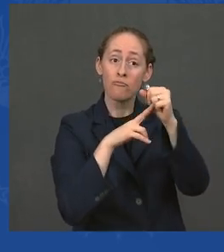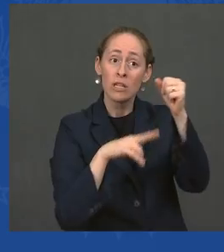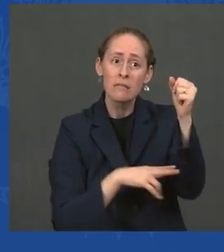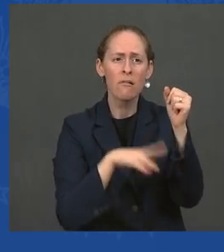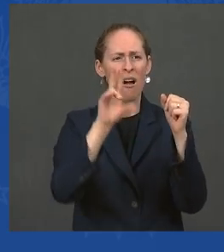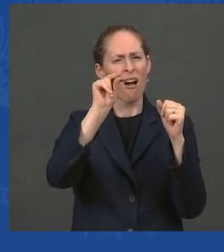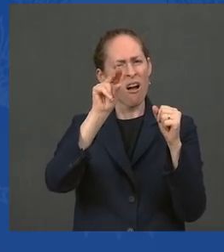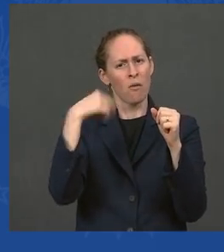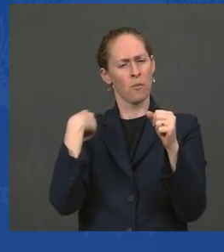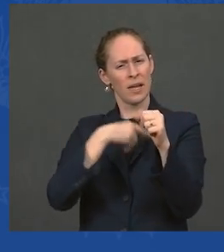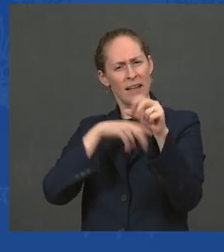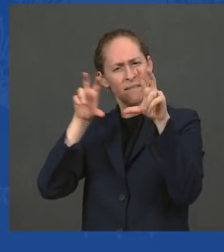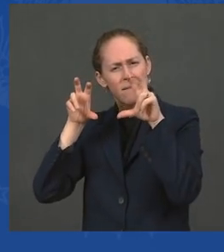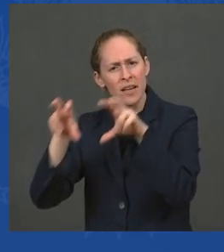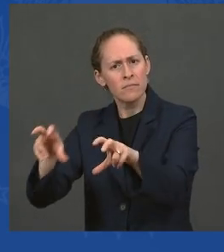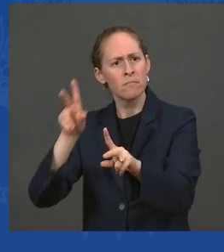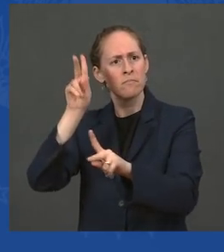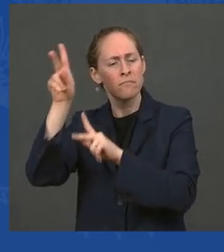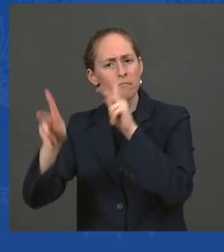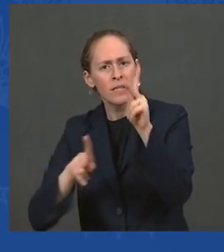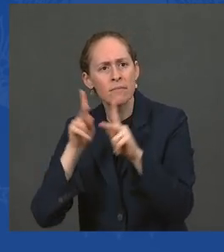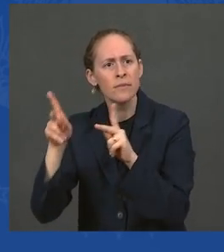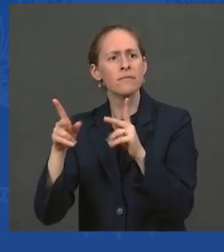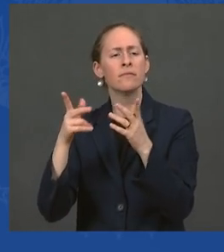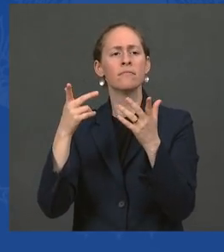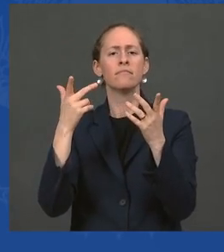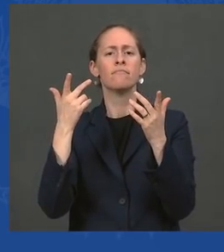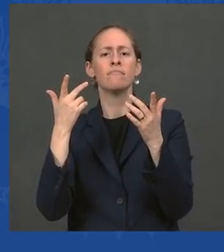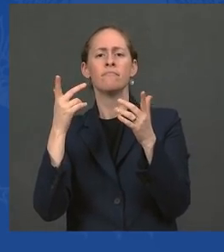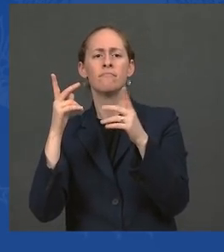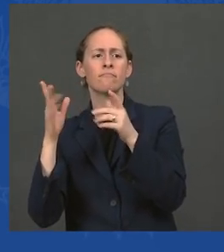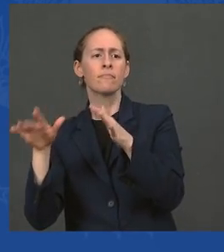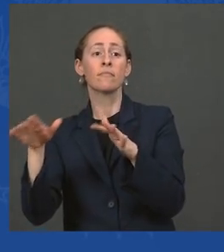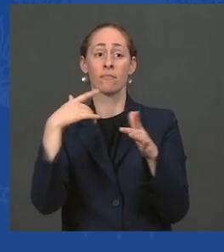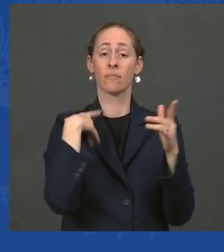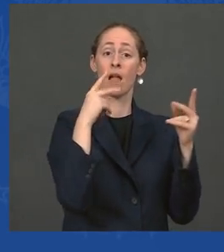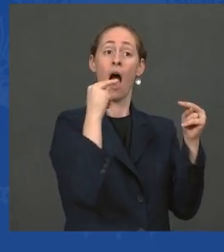We didn't just build the Interstate Highway System, we built a highway to the sky, to outer space.